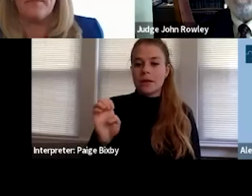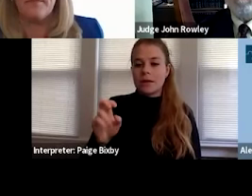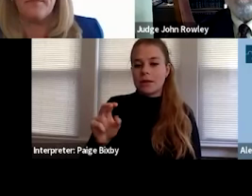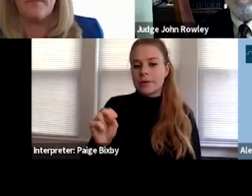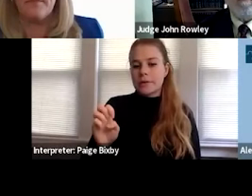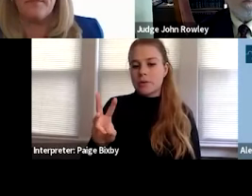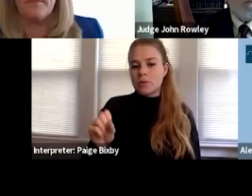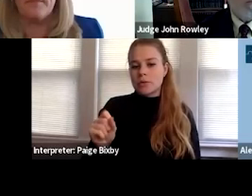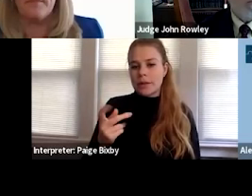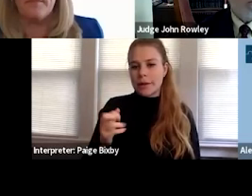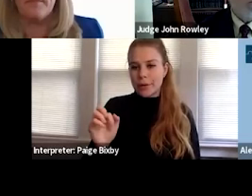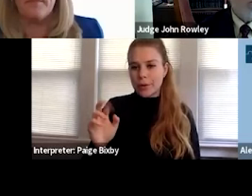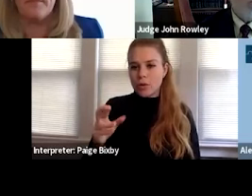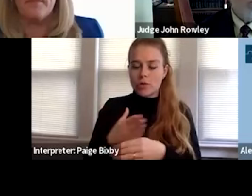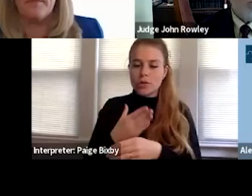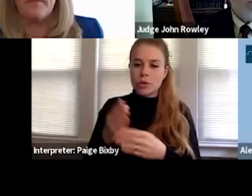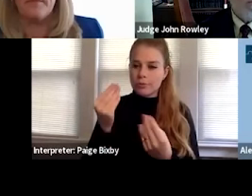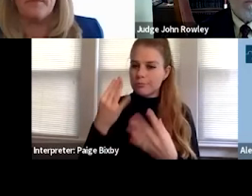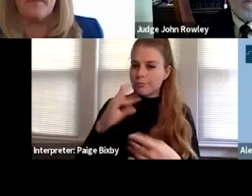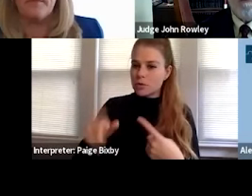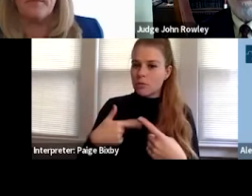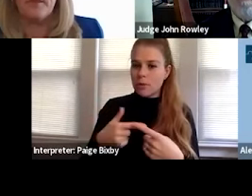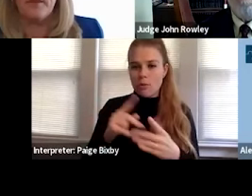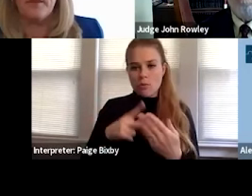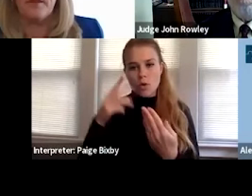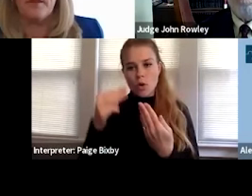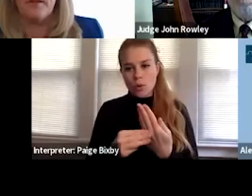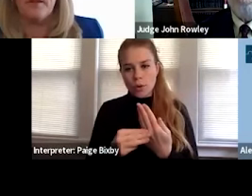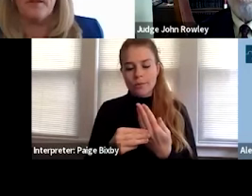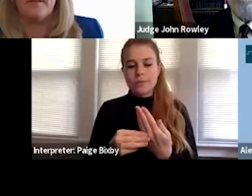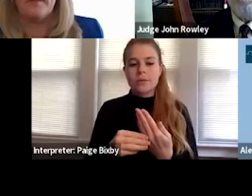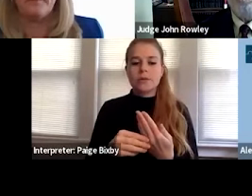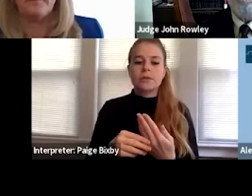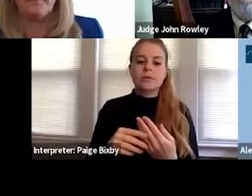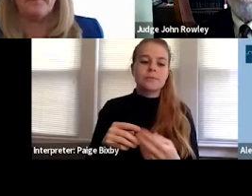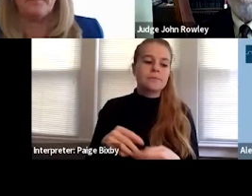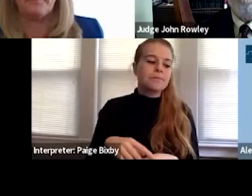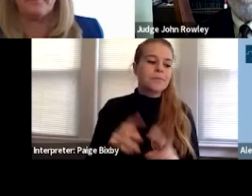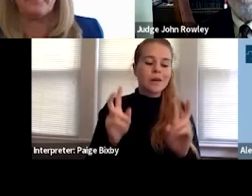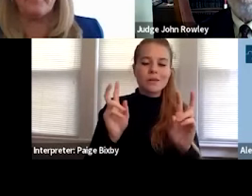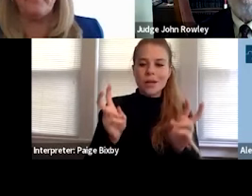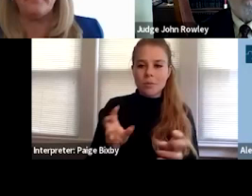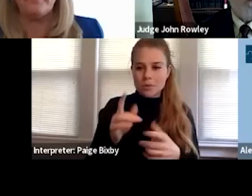where we share information about programs and topics of interest